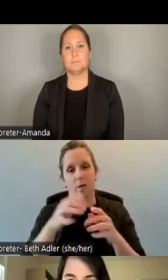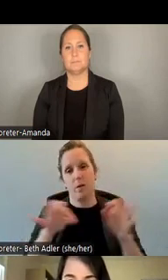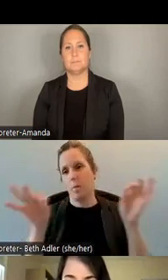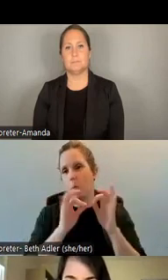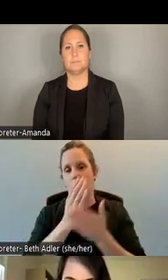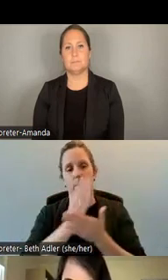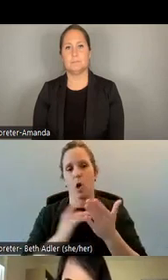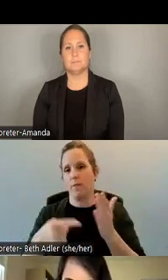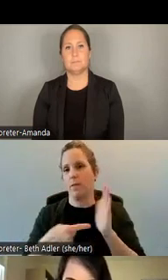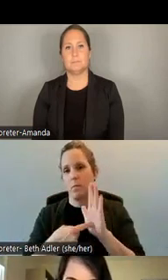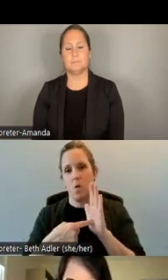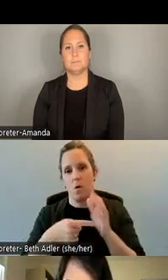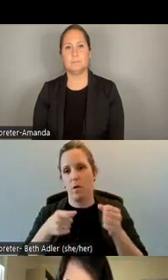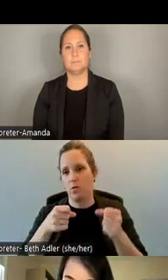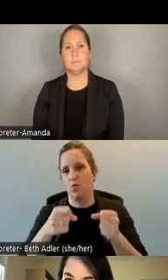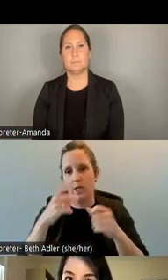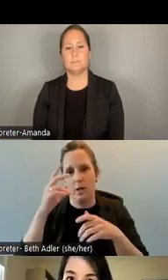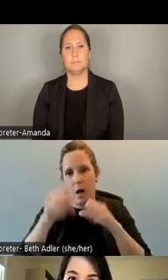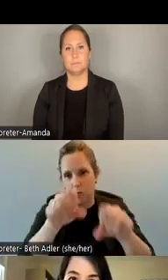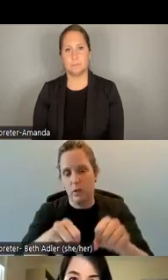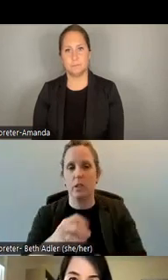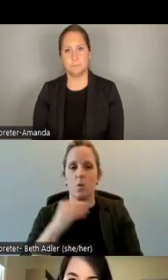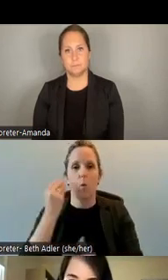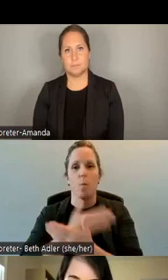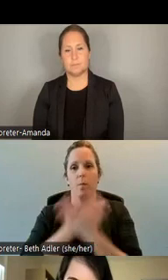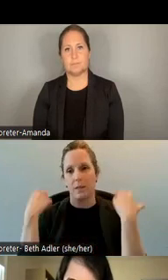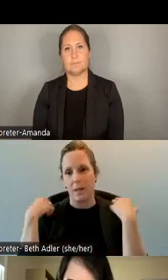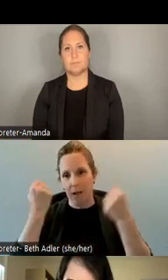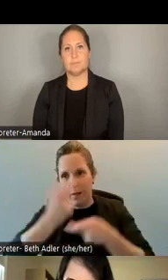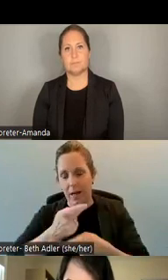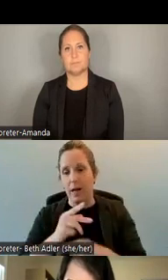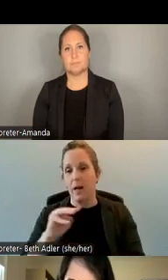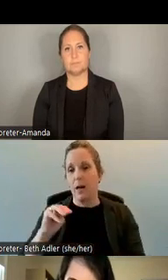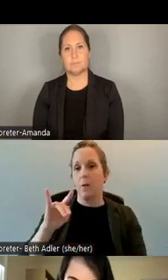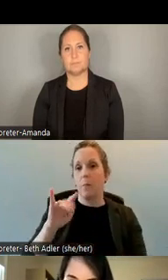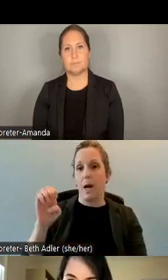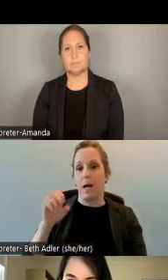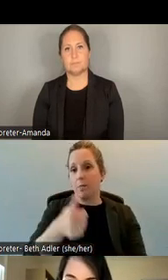of Street Outreach and of homeless Health Care Mike experienced 10 years of homelessness himself